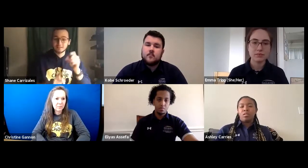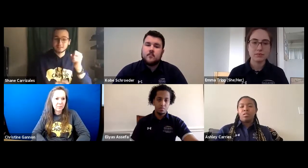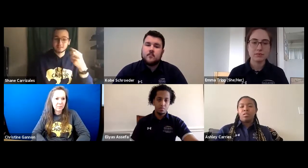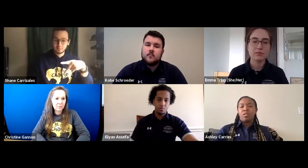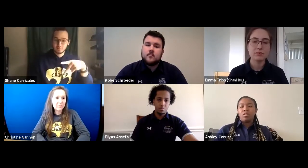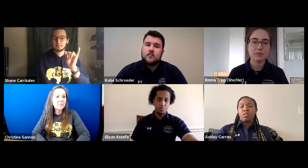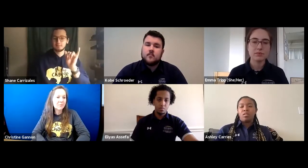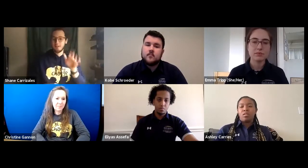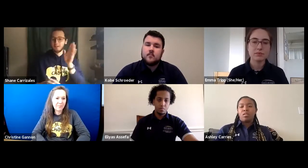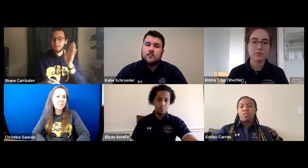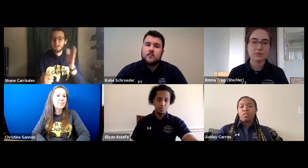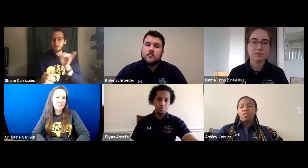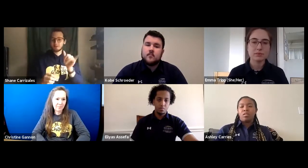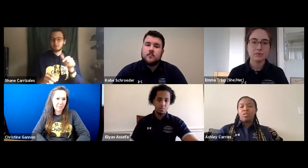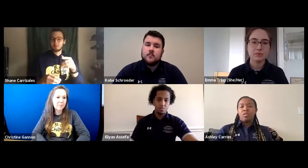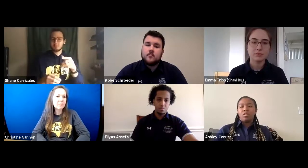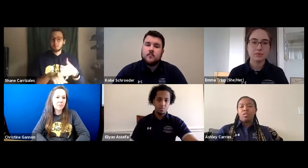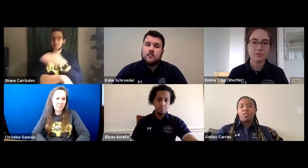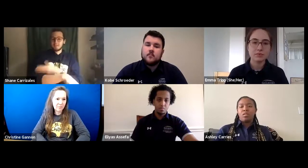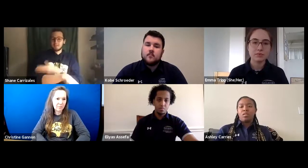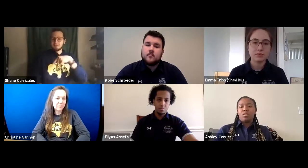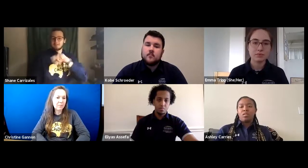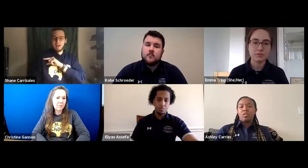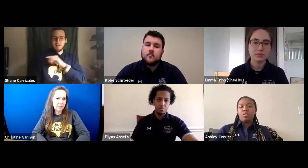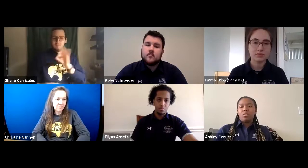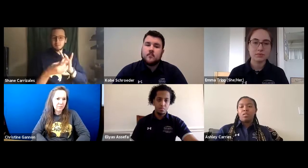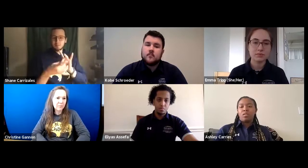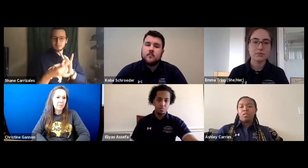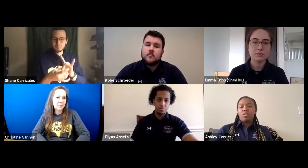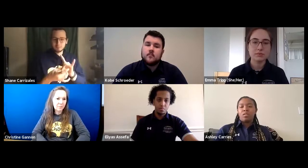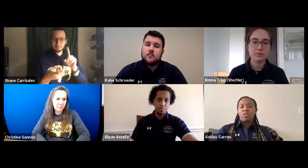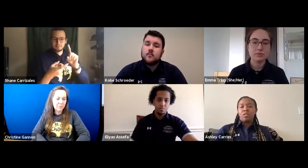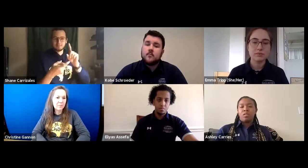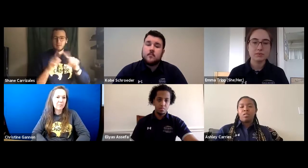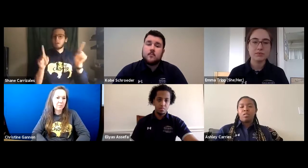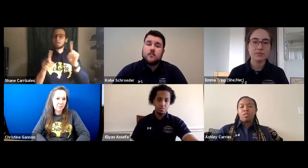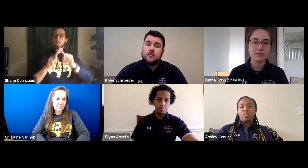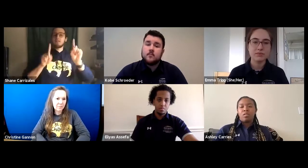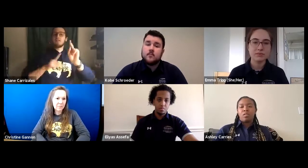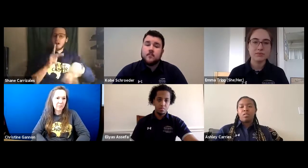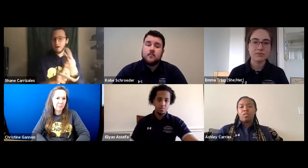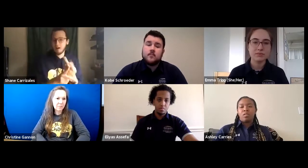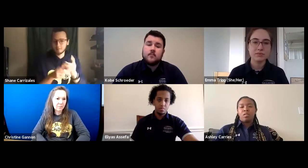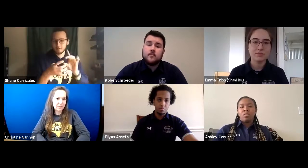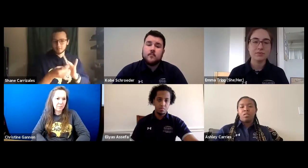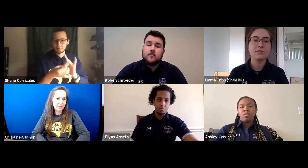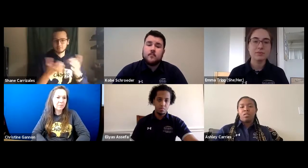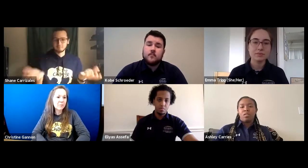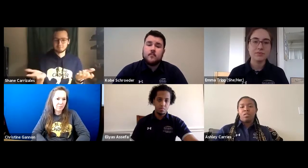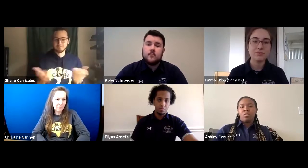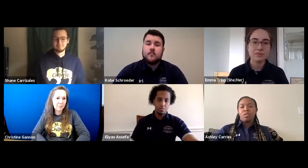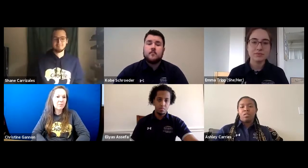That, in turn, can improve the quality of the relationship. It’s just a different kind of relationship.